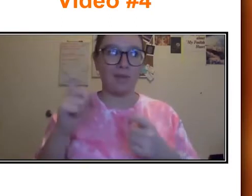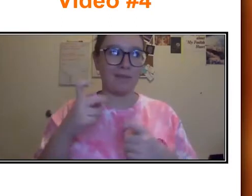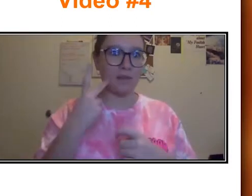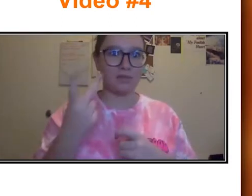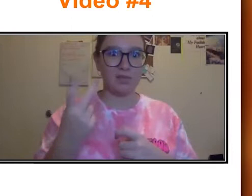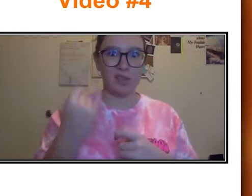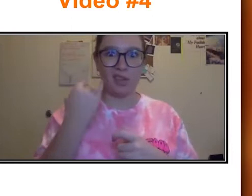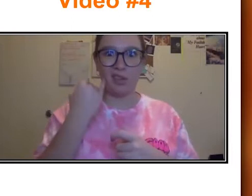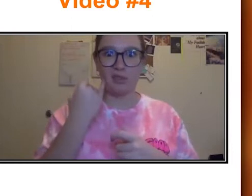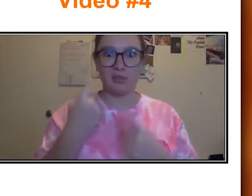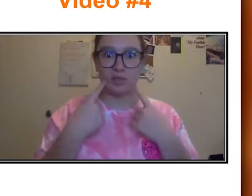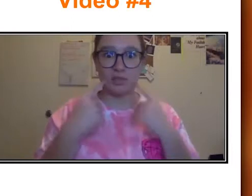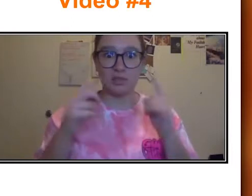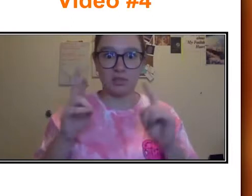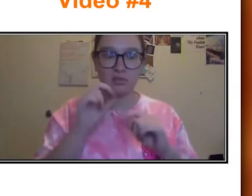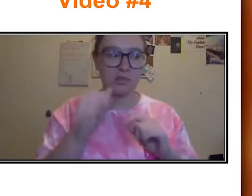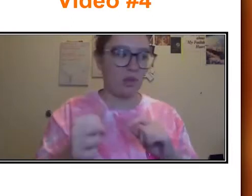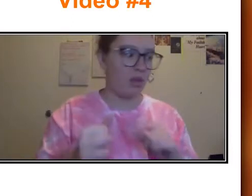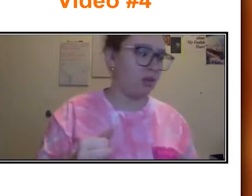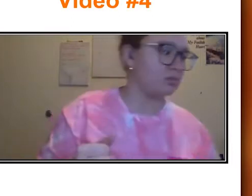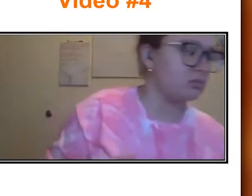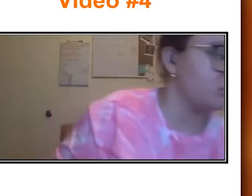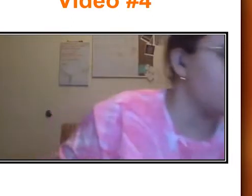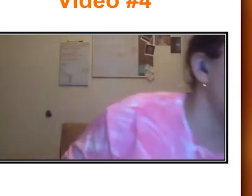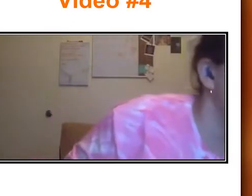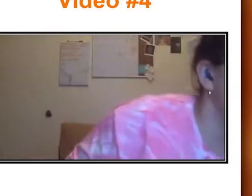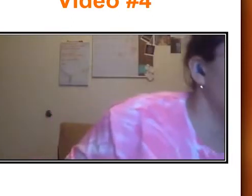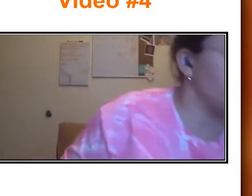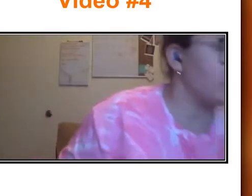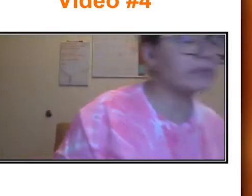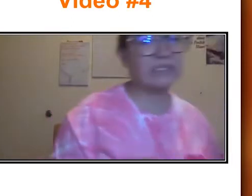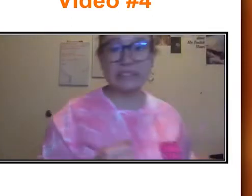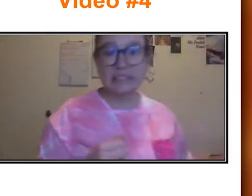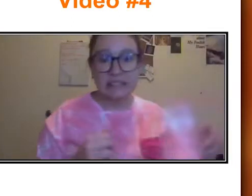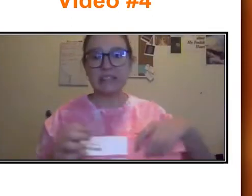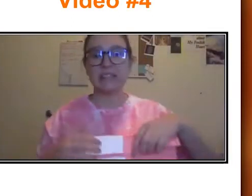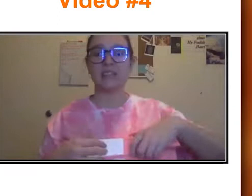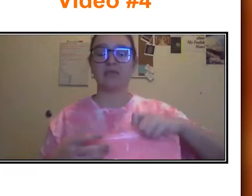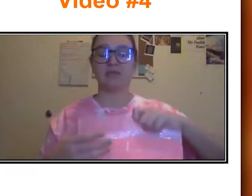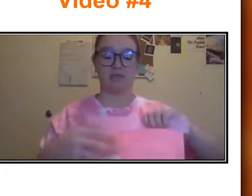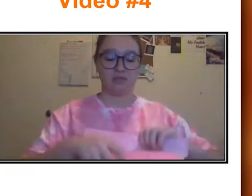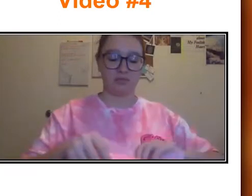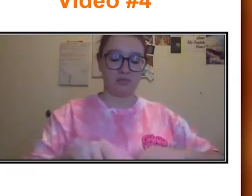The second time, I'm gonna see if it works or not. We're gonna try it again.